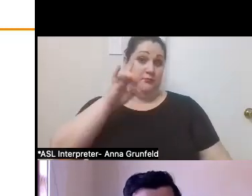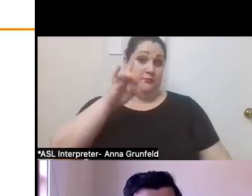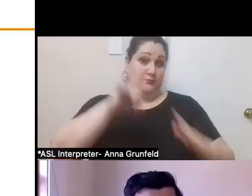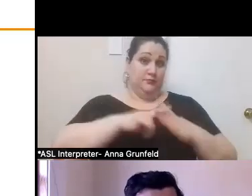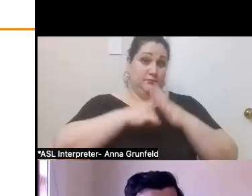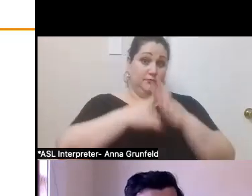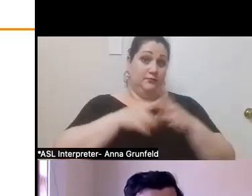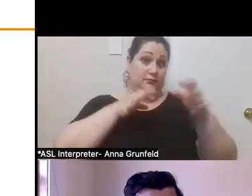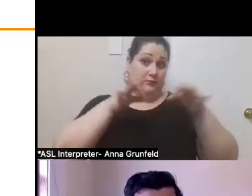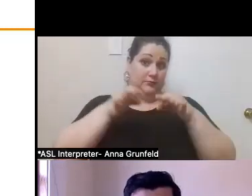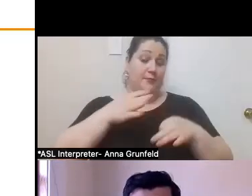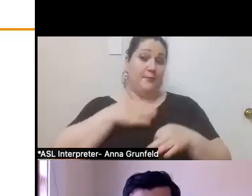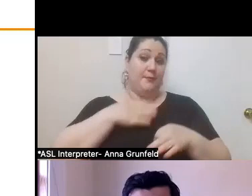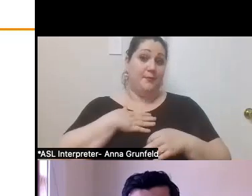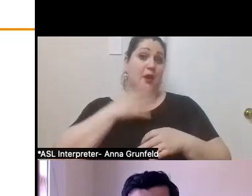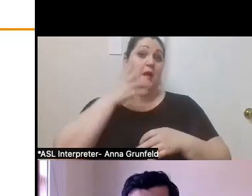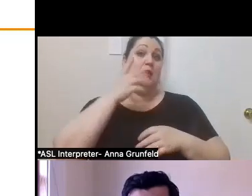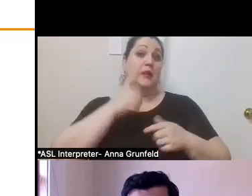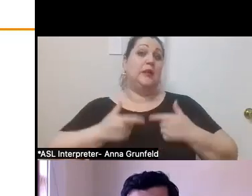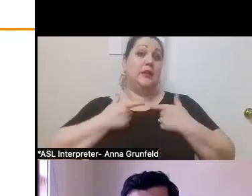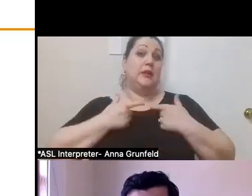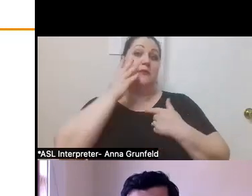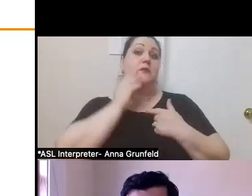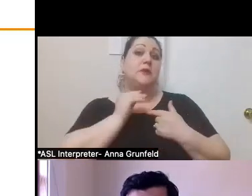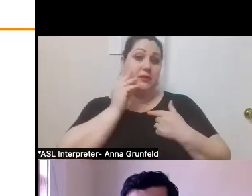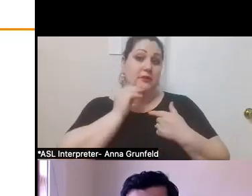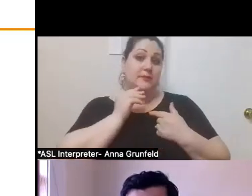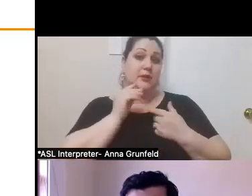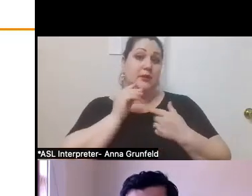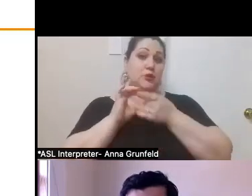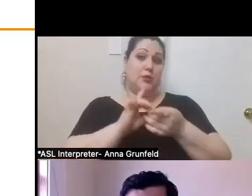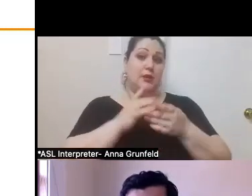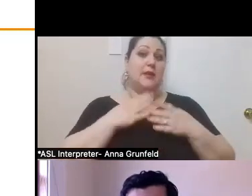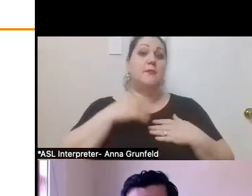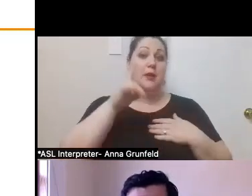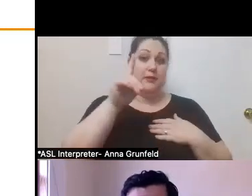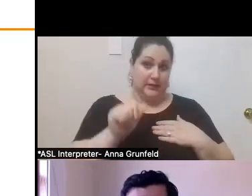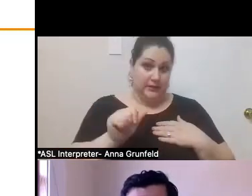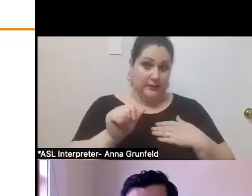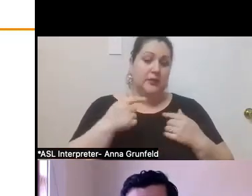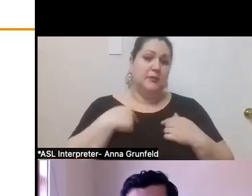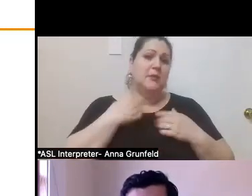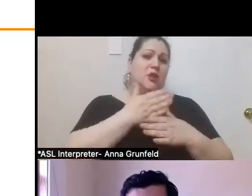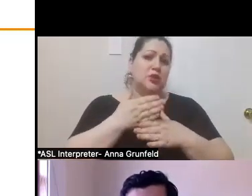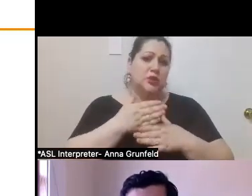i will share some personal health information and my story that I think is relevant to understand